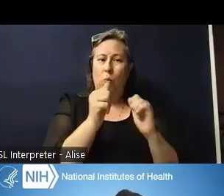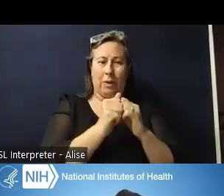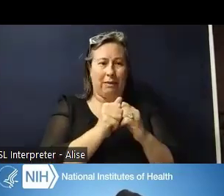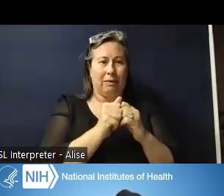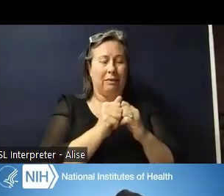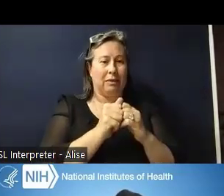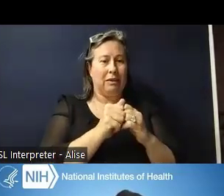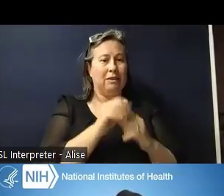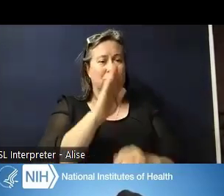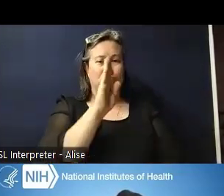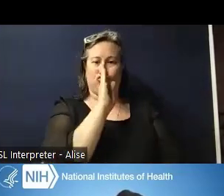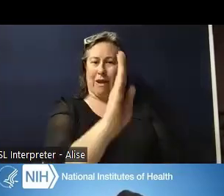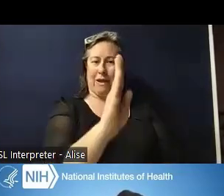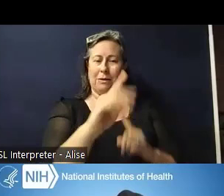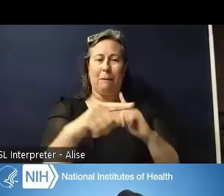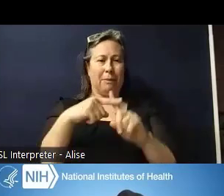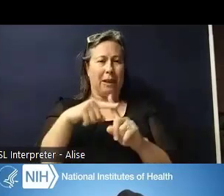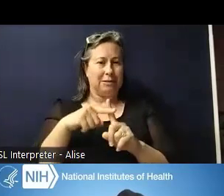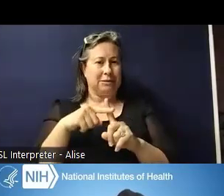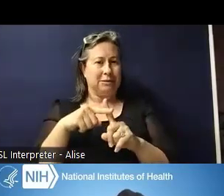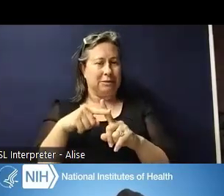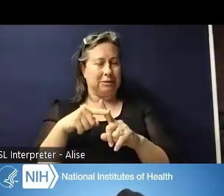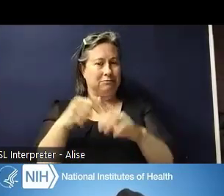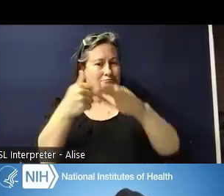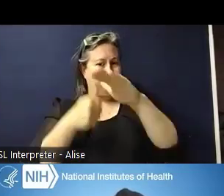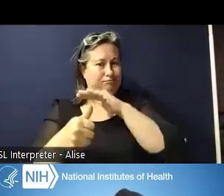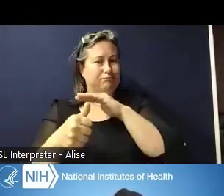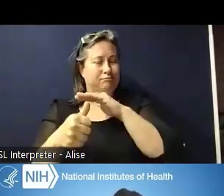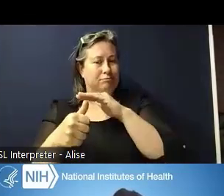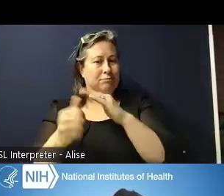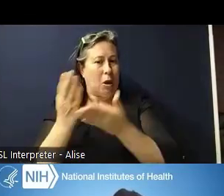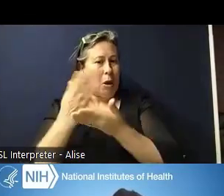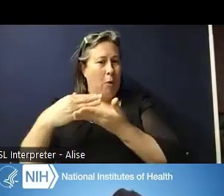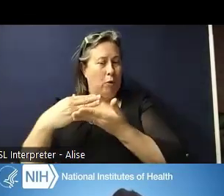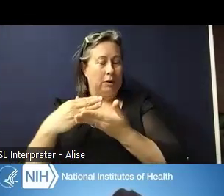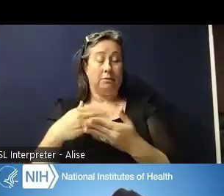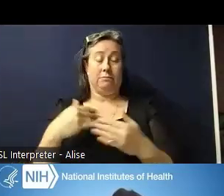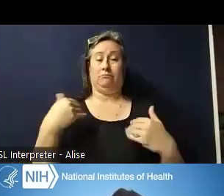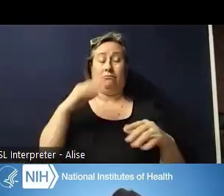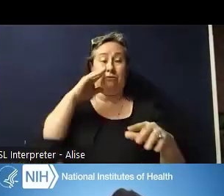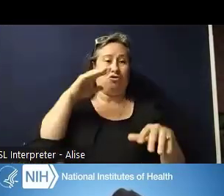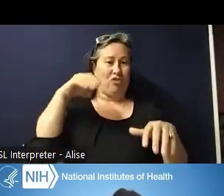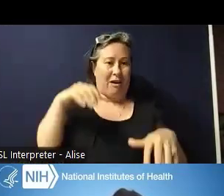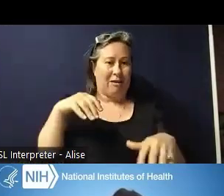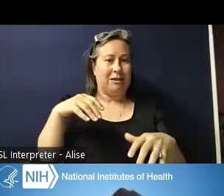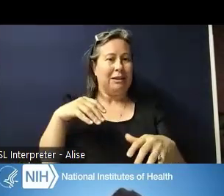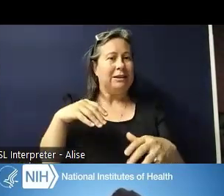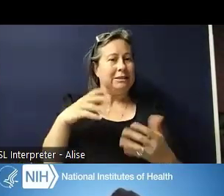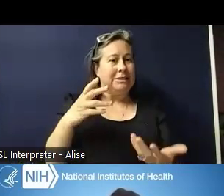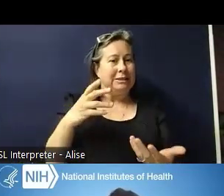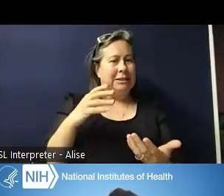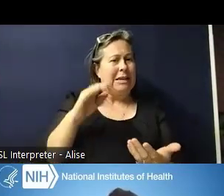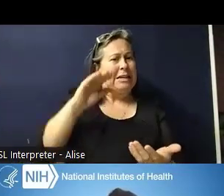It's really shocking because though we make a lot of awards, and this might look a bit small,